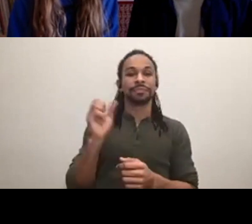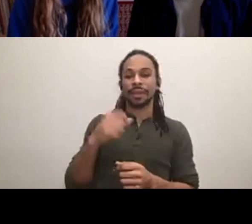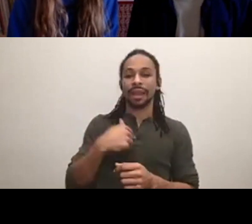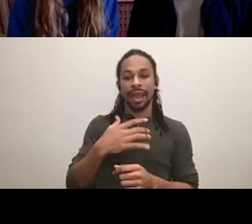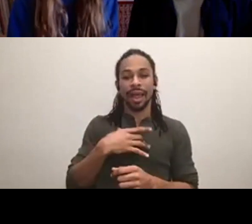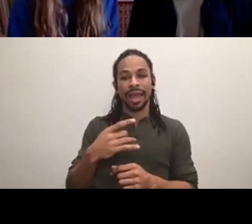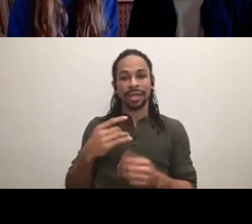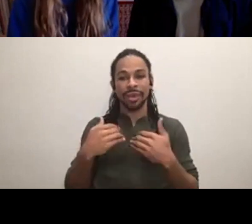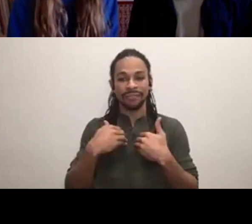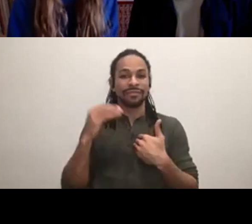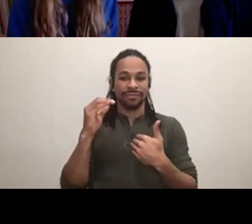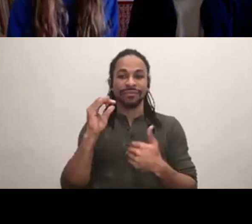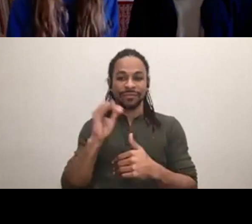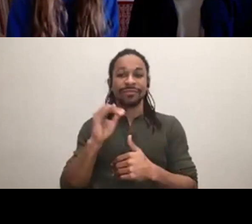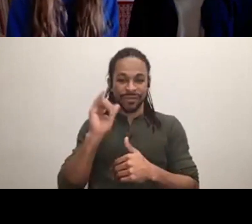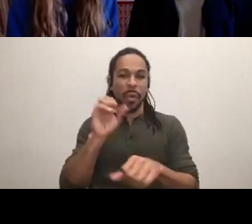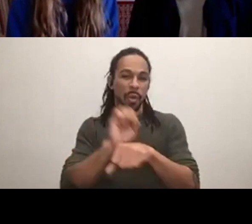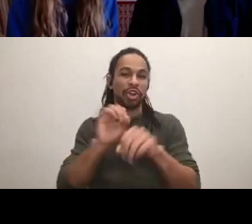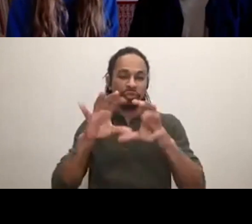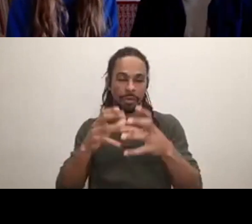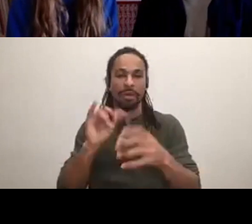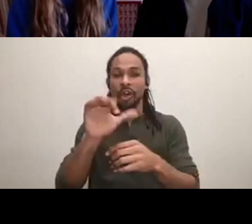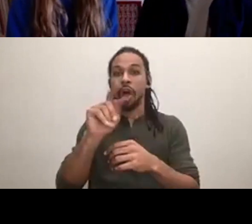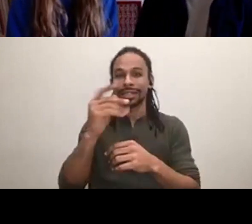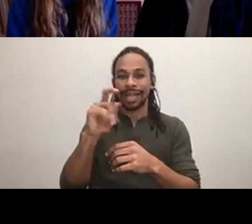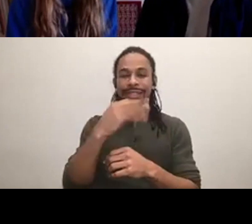and I'm looking at the camera against a grayish-yellow wall background. And yeah, I really ‑‑